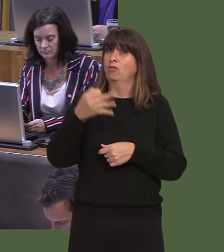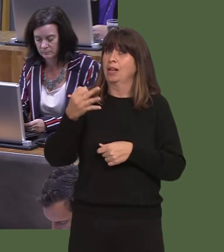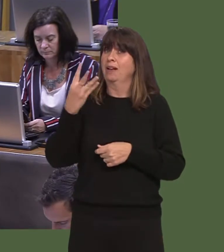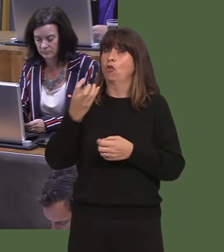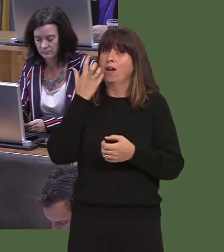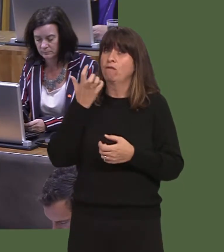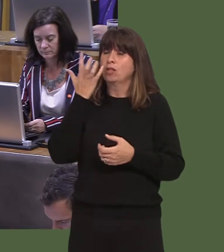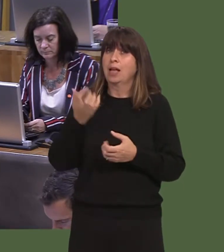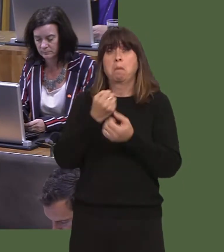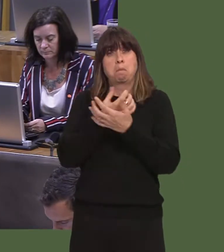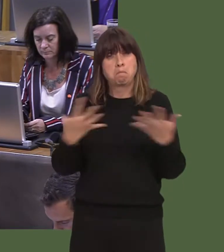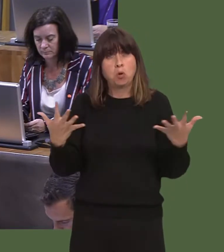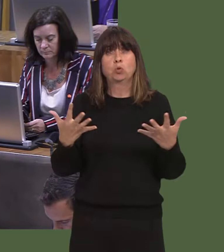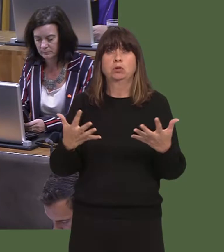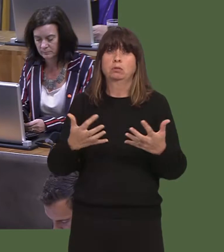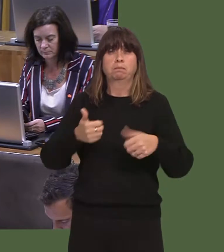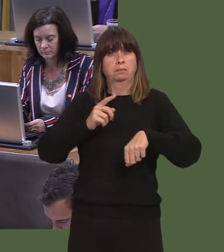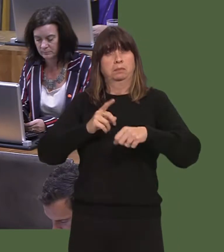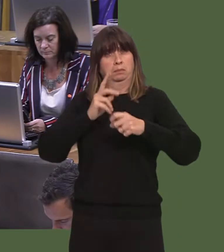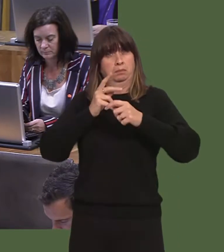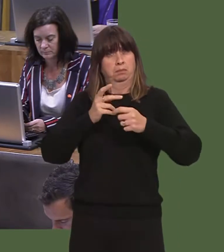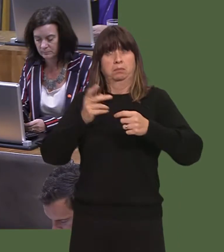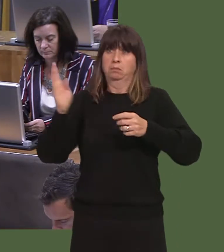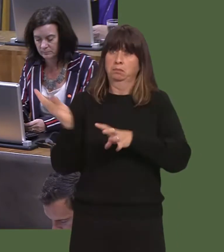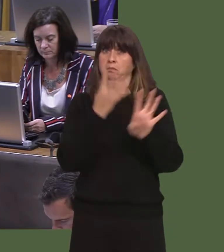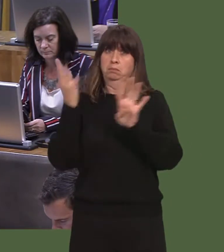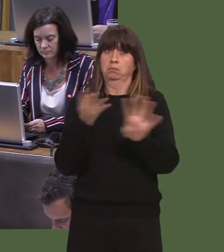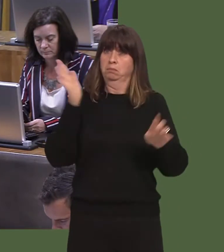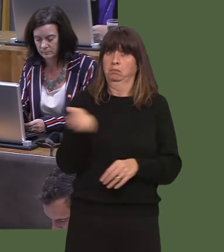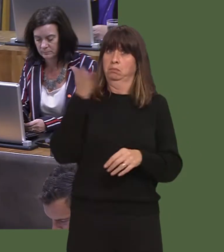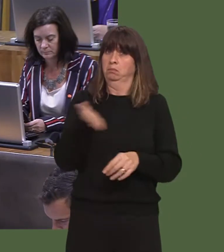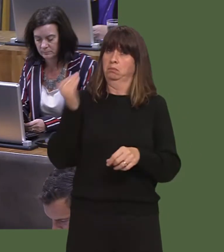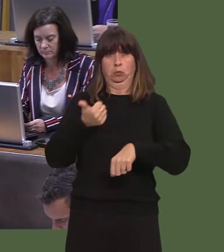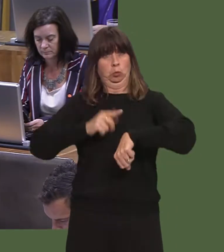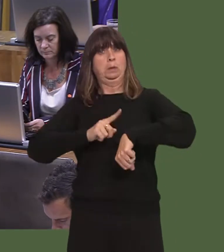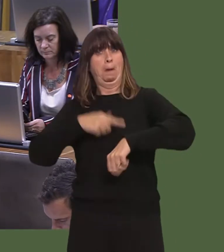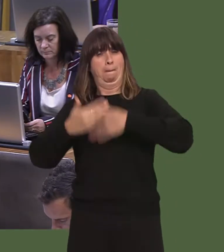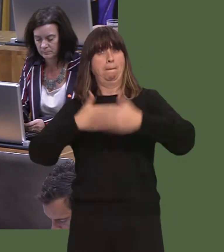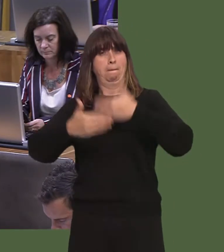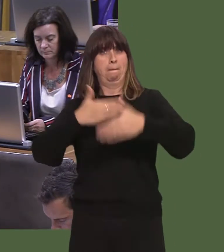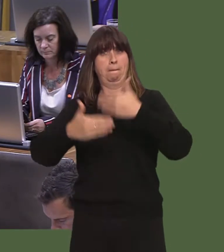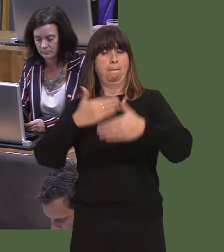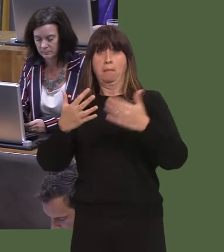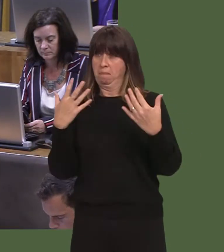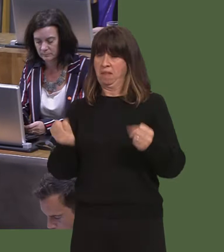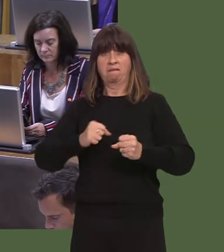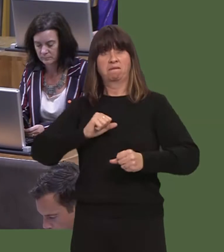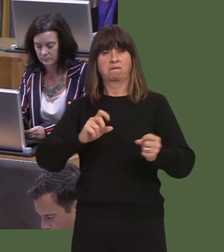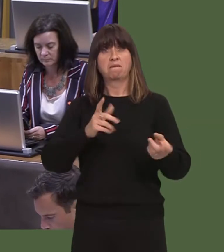The vast majority of patients continue to receive timely care. And, in August, 80 per cent of patients were admitted, transferred or discharged within